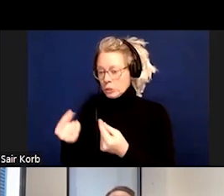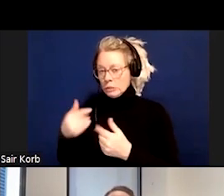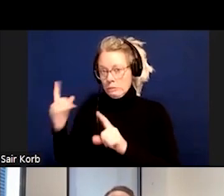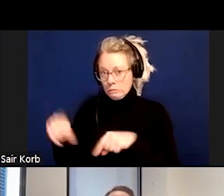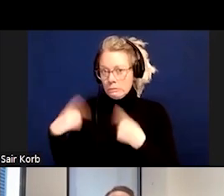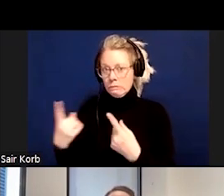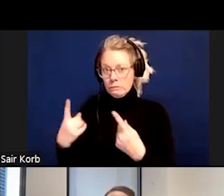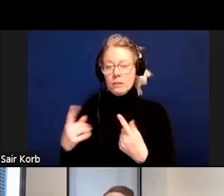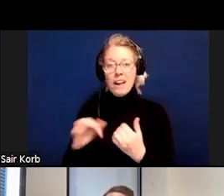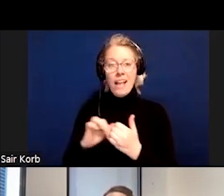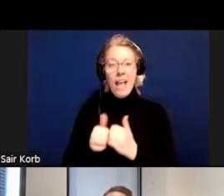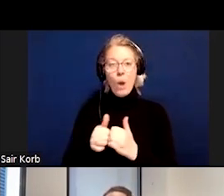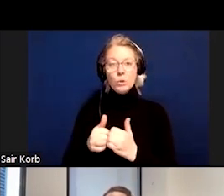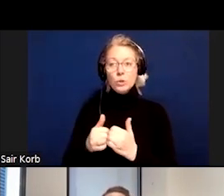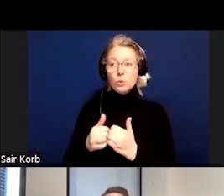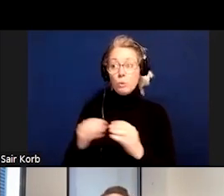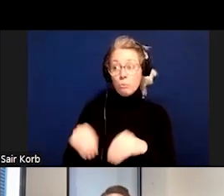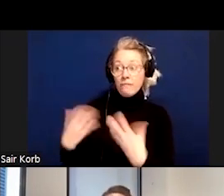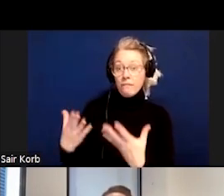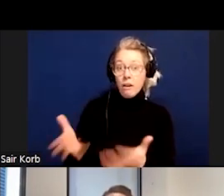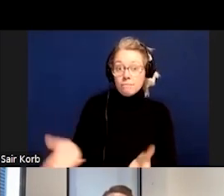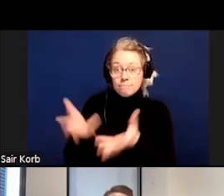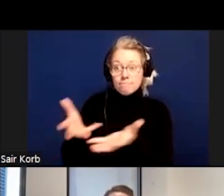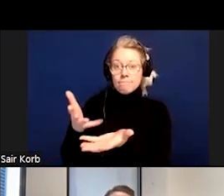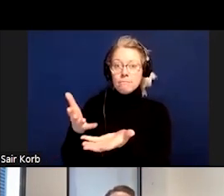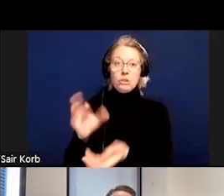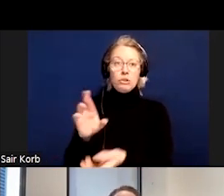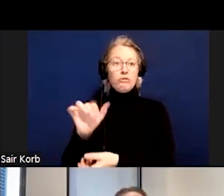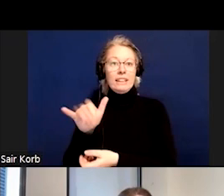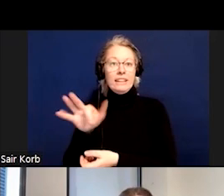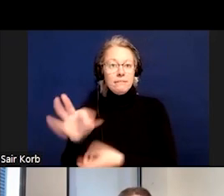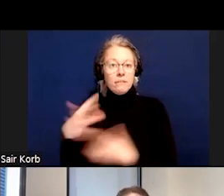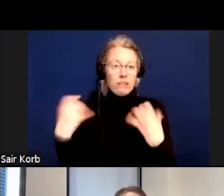has been on relief leading up to thinking about recovery, maintaining investments where